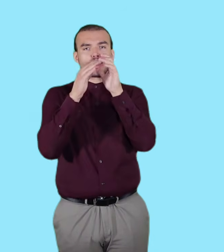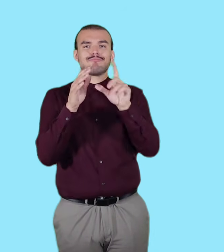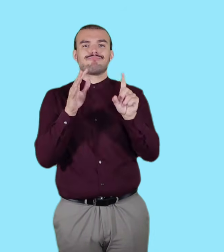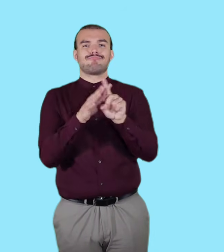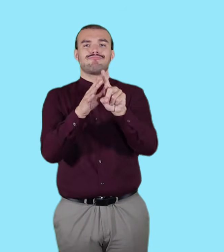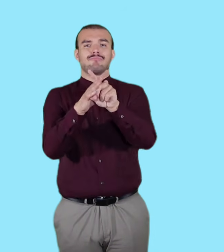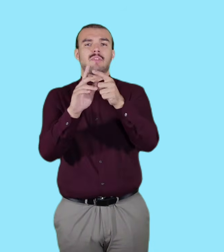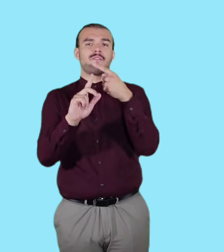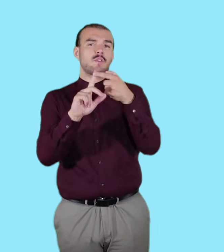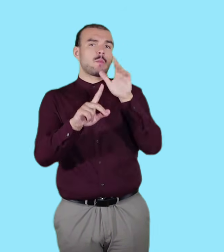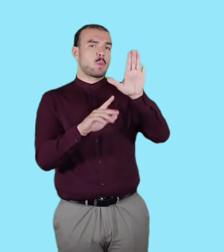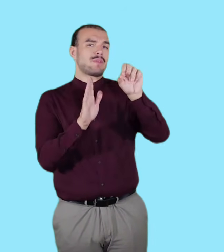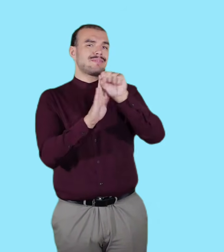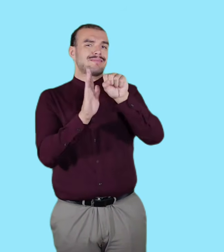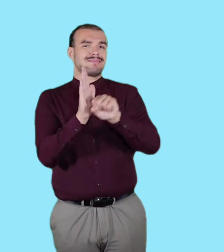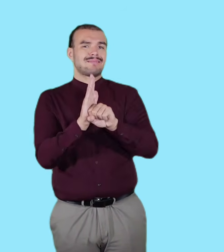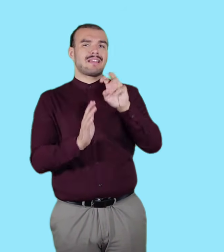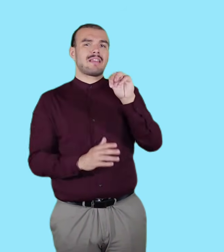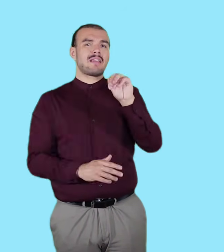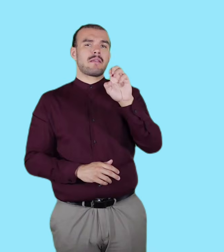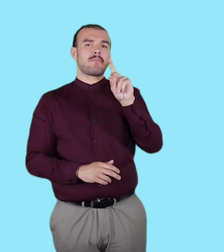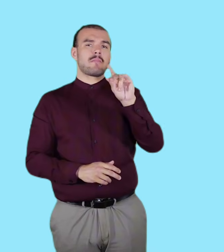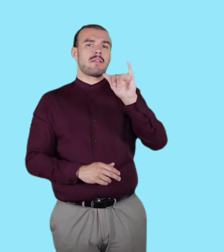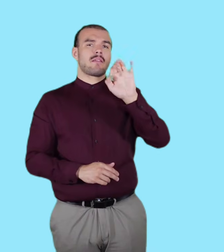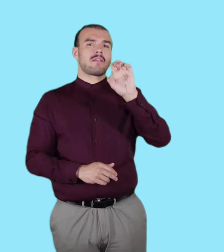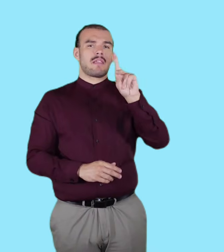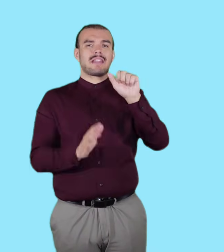from your state Medicaid agency in the coming weeks.